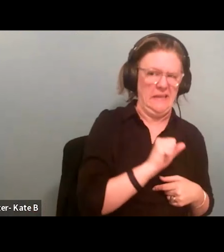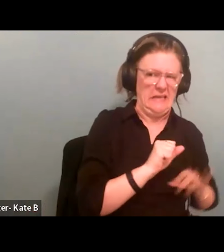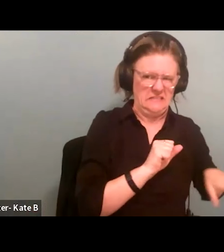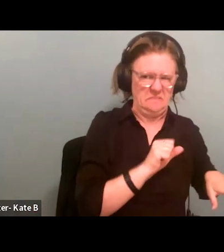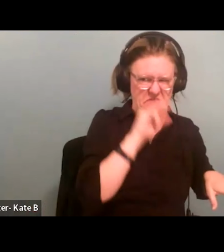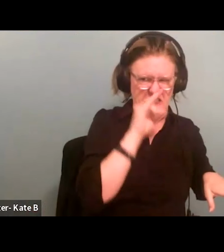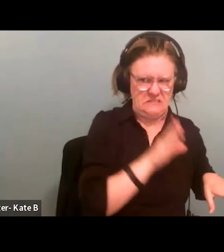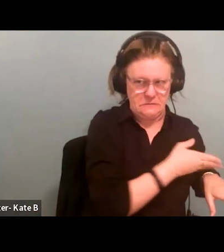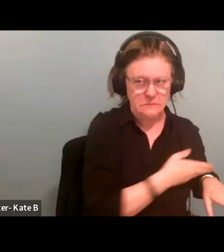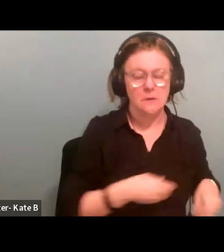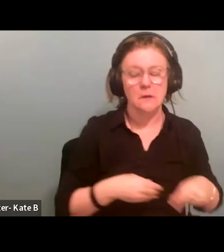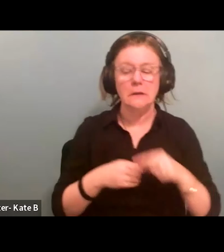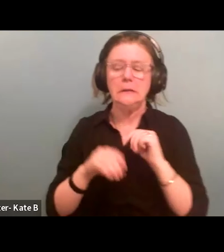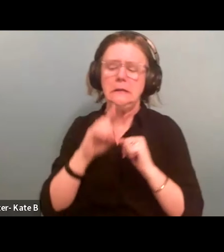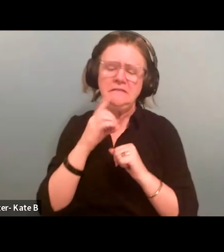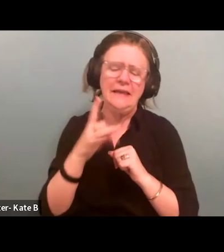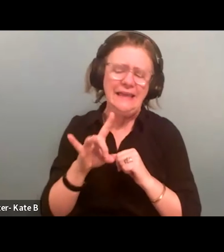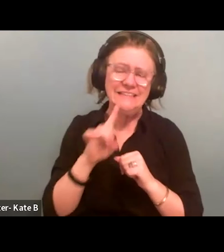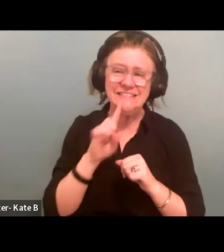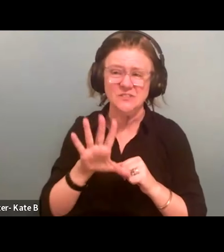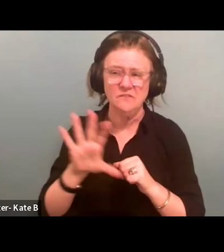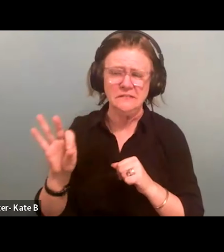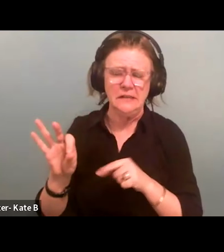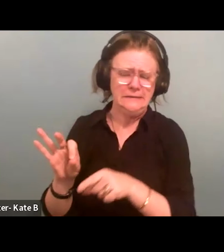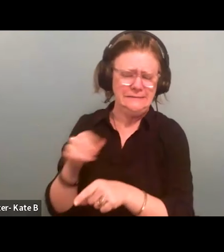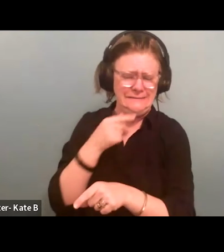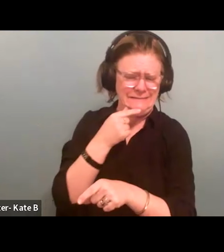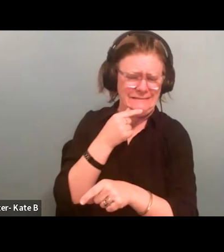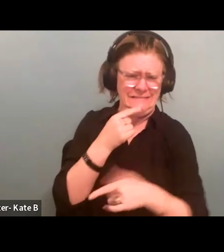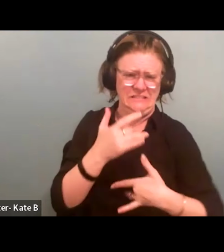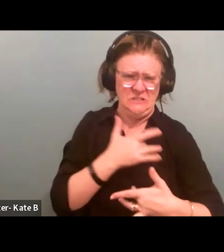But if someone's 18 to 59 years old in Commonwealth,